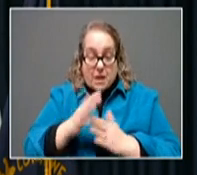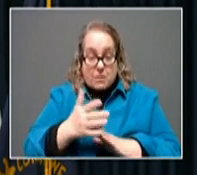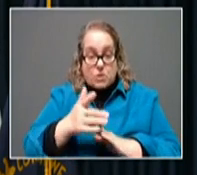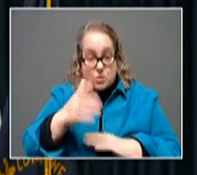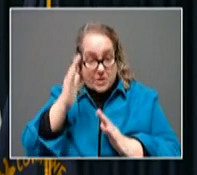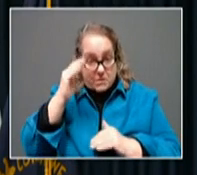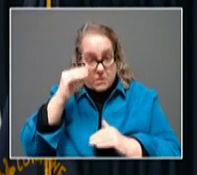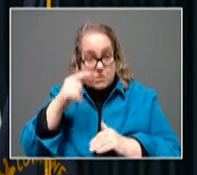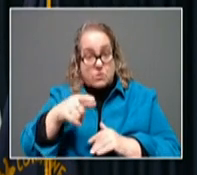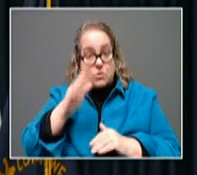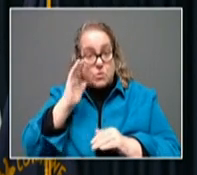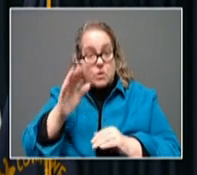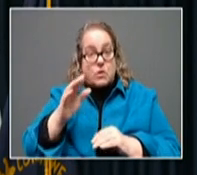See those. Yeah,